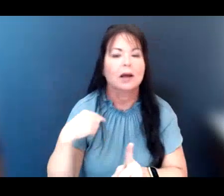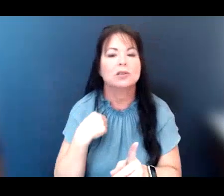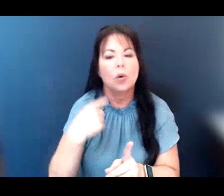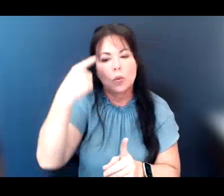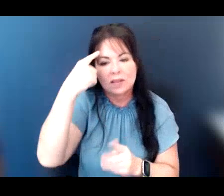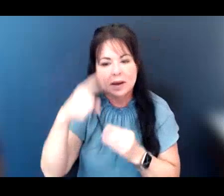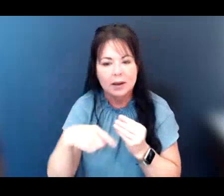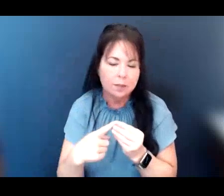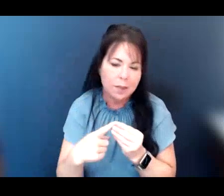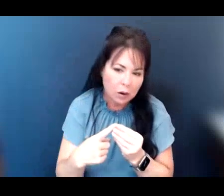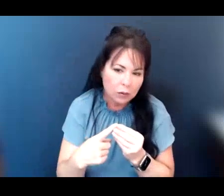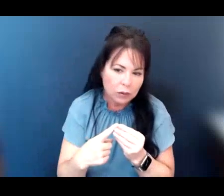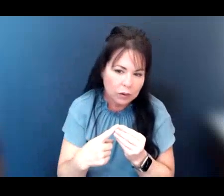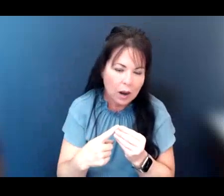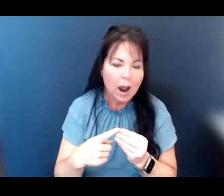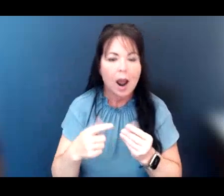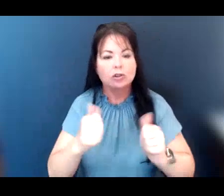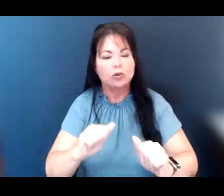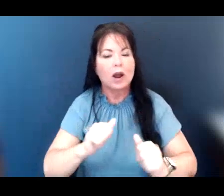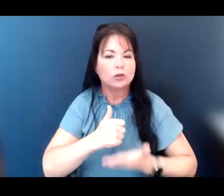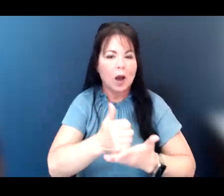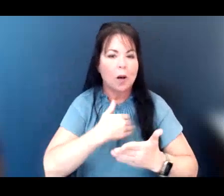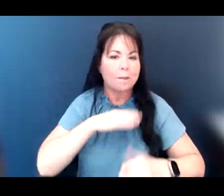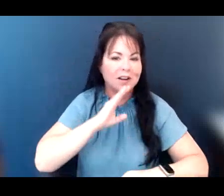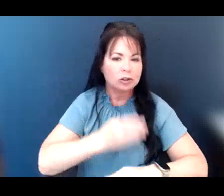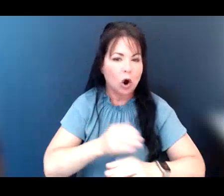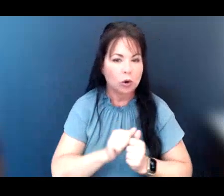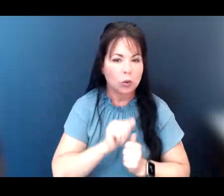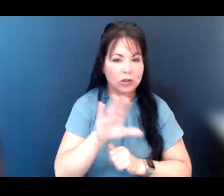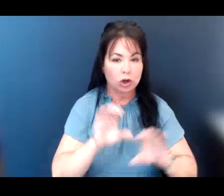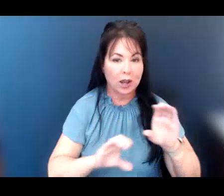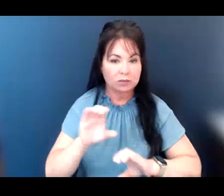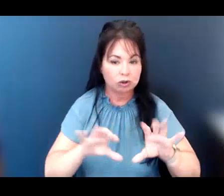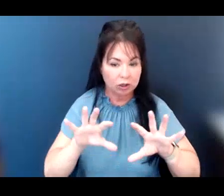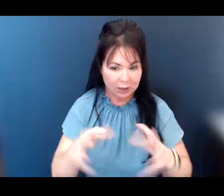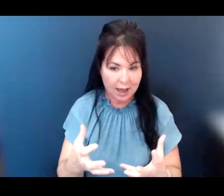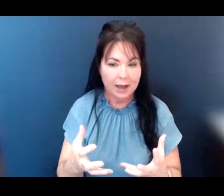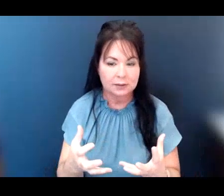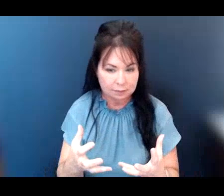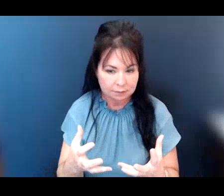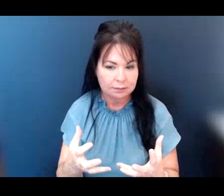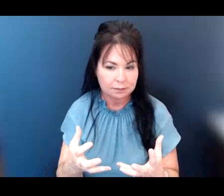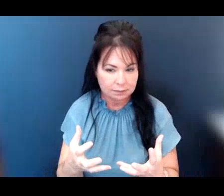as I tried to help my daughter on her chemistry class. But it's also improving performing discrete tasks,